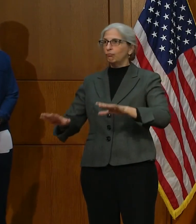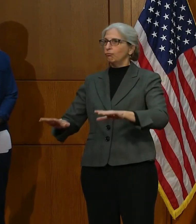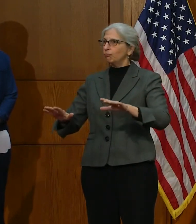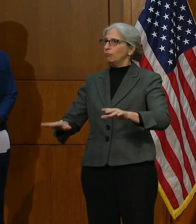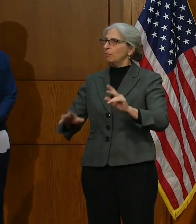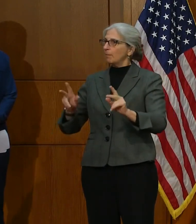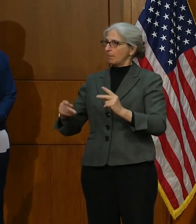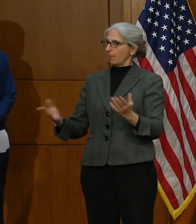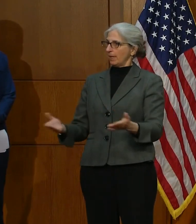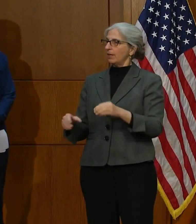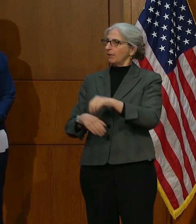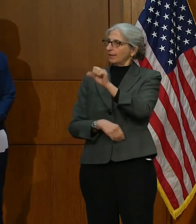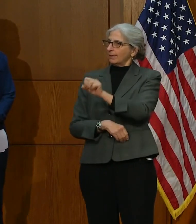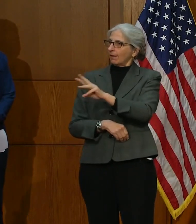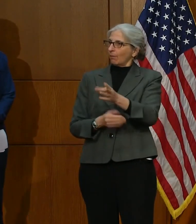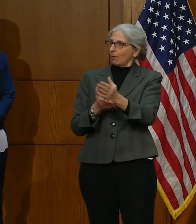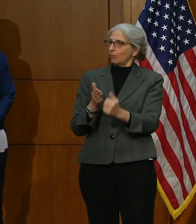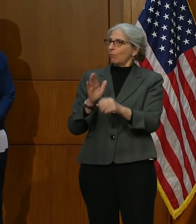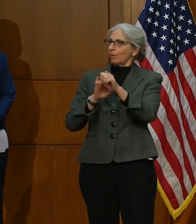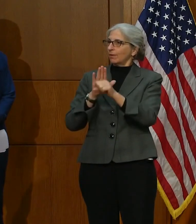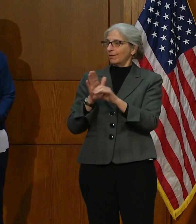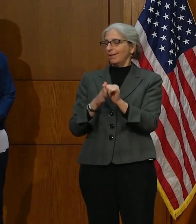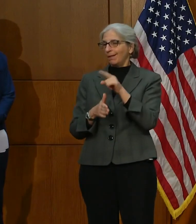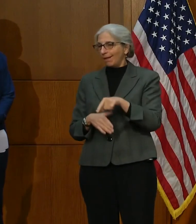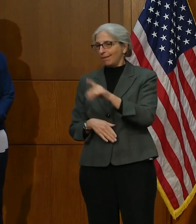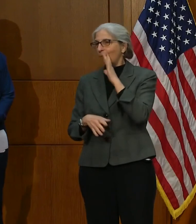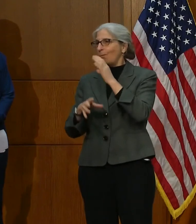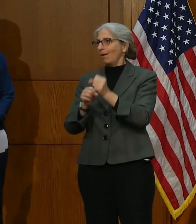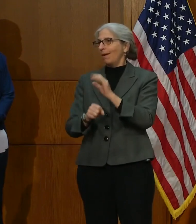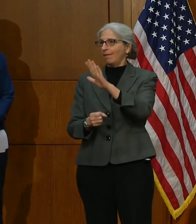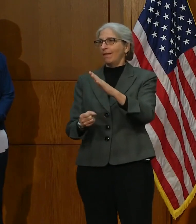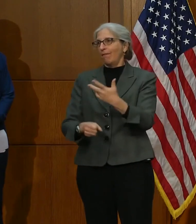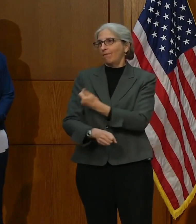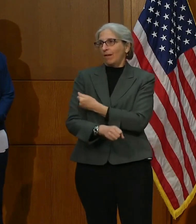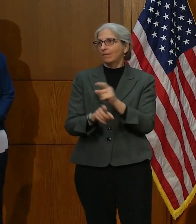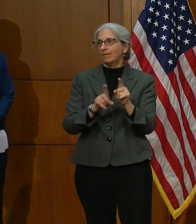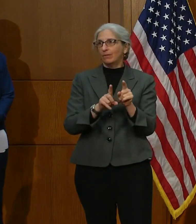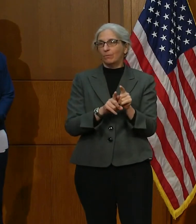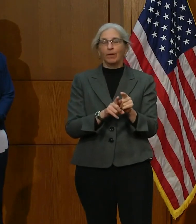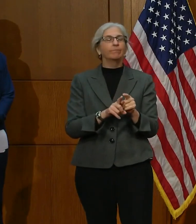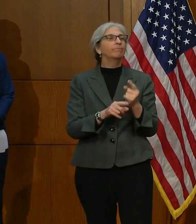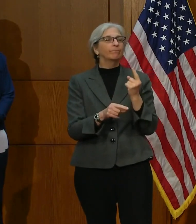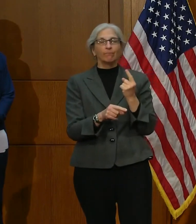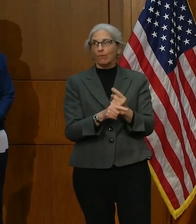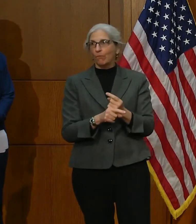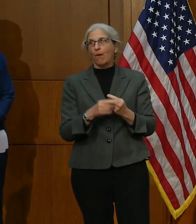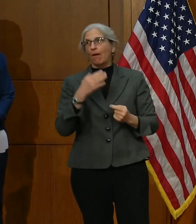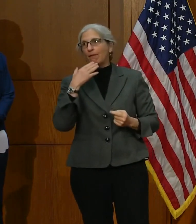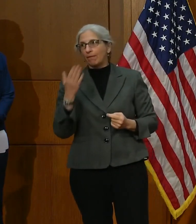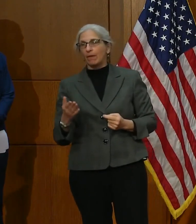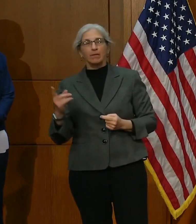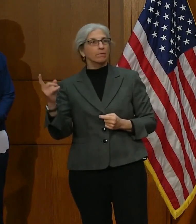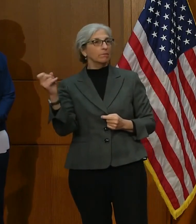FEW WEEKS. HOW CAN YOU REASSURE FOLKS IN THIS PART OF THE STATE THAT THEY'RE GOING TO GET THEIR SHARE OF THE VACCINE AS WELL?